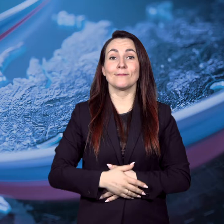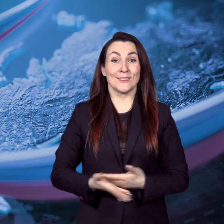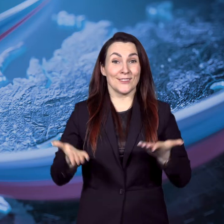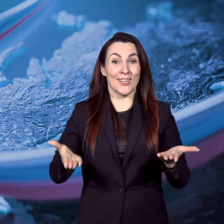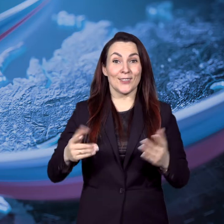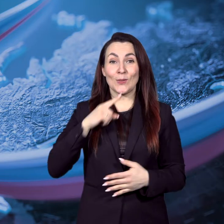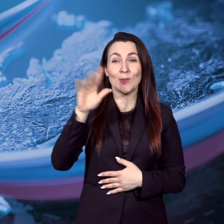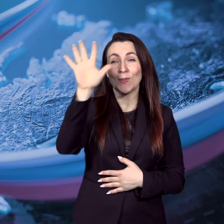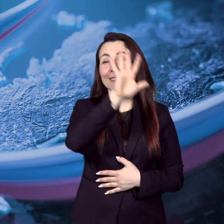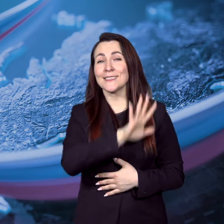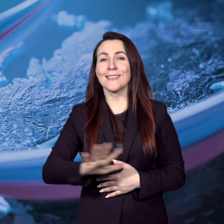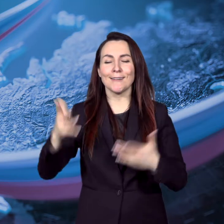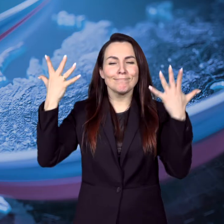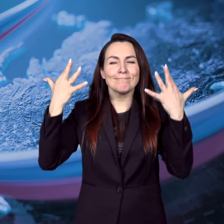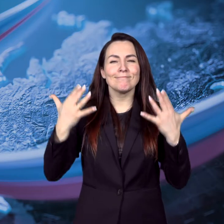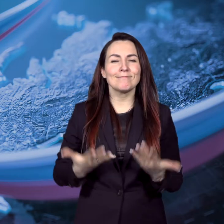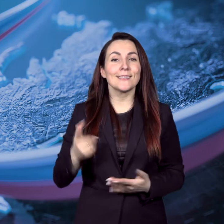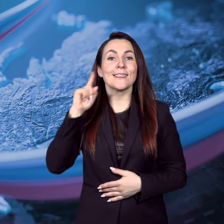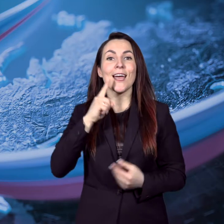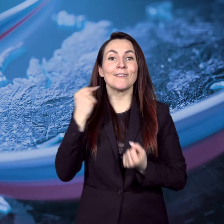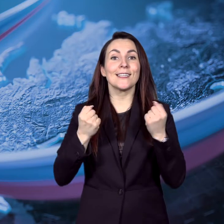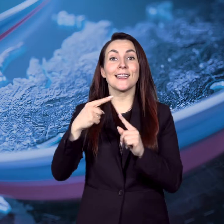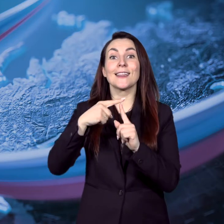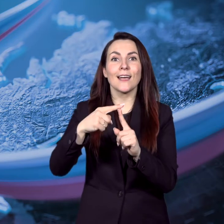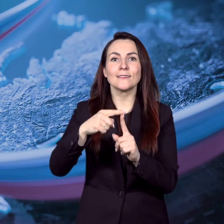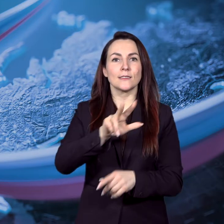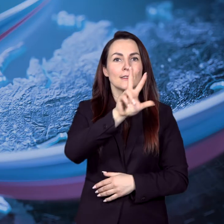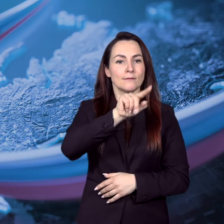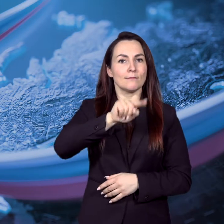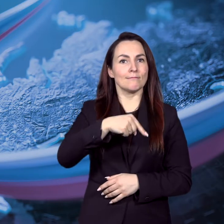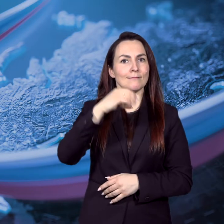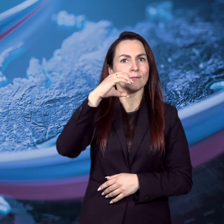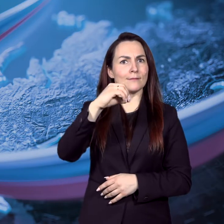Now all over Russia there are already 3,000 deaf taxi drivers working there.